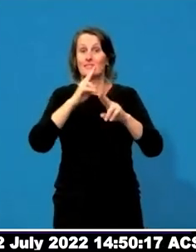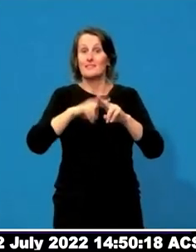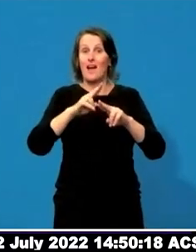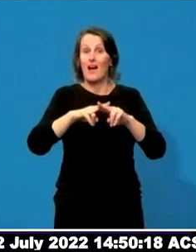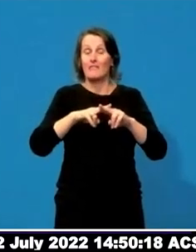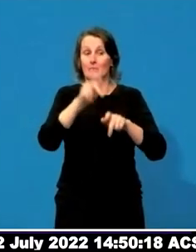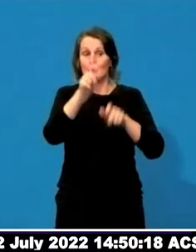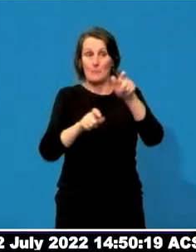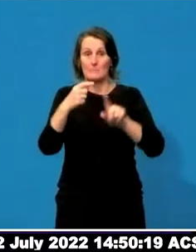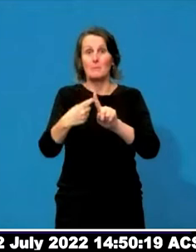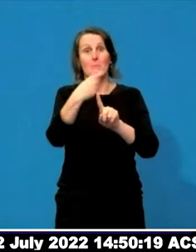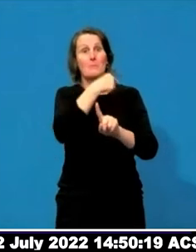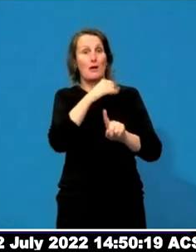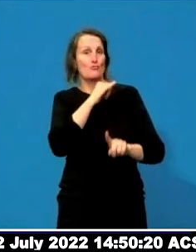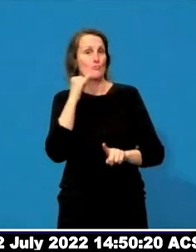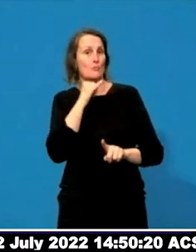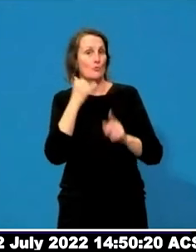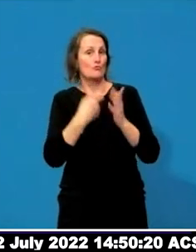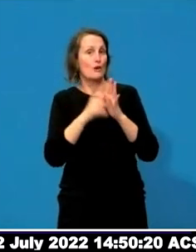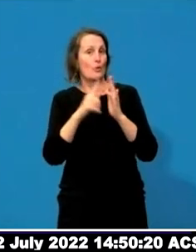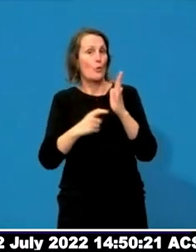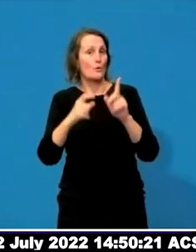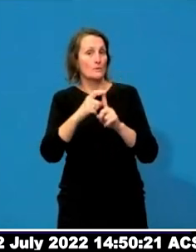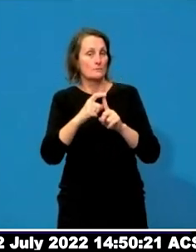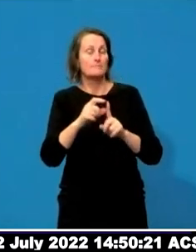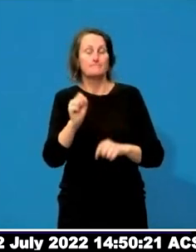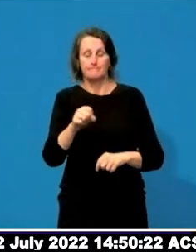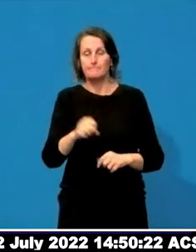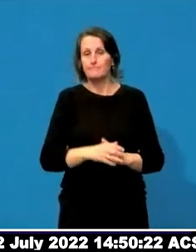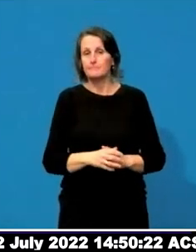Correct. Now, without going into detail,